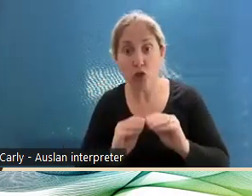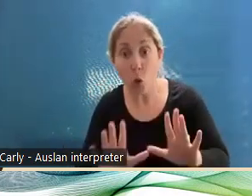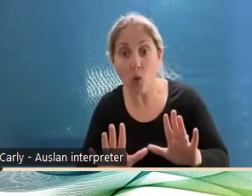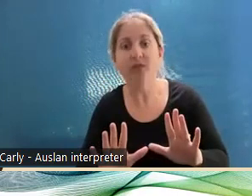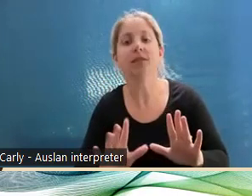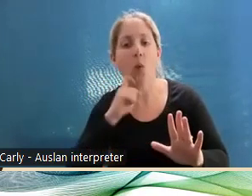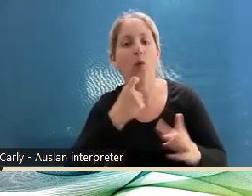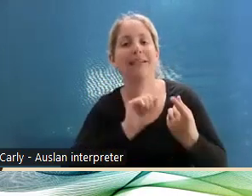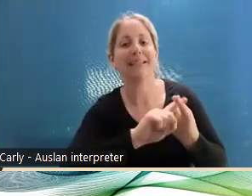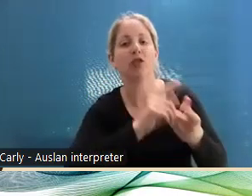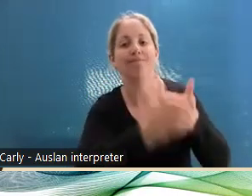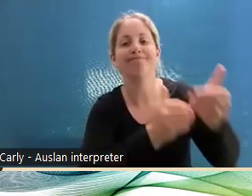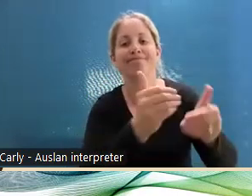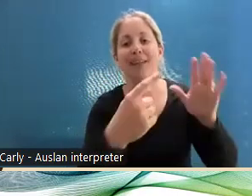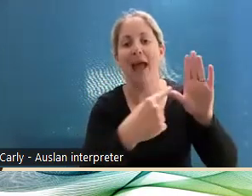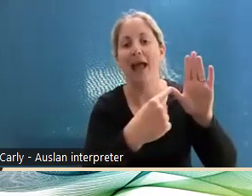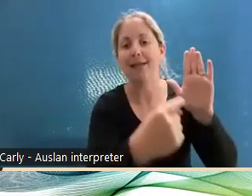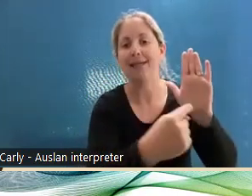unaffected by the IER process.